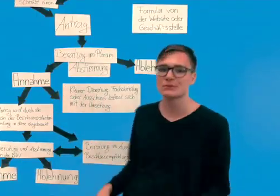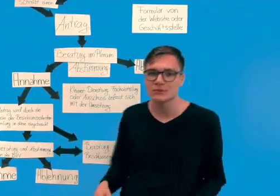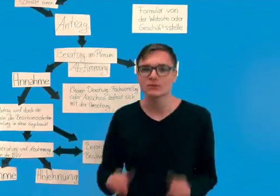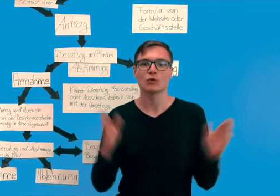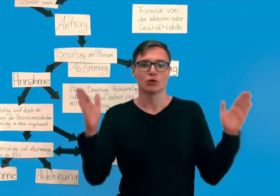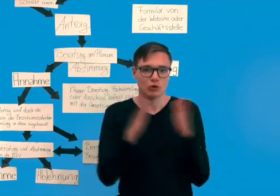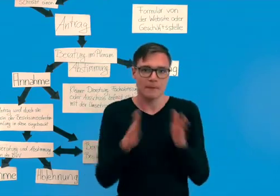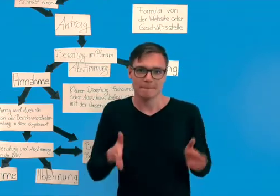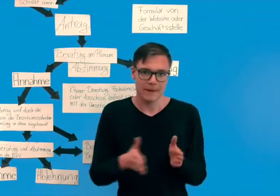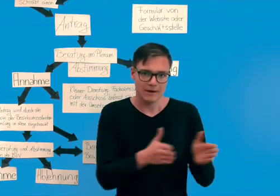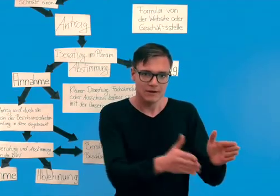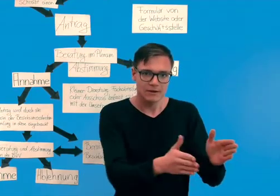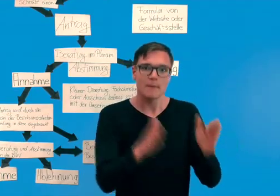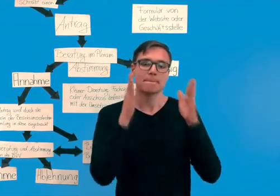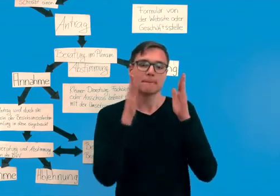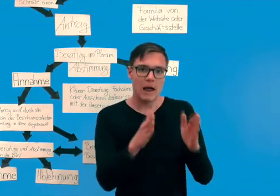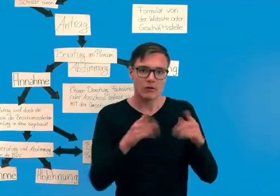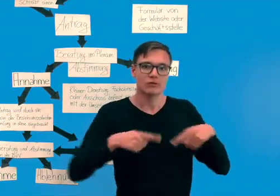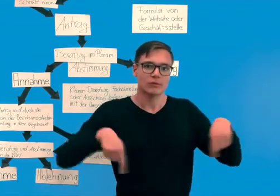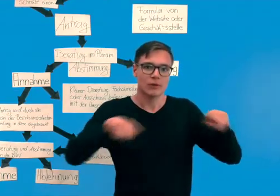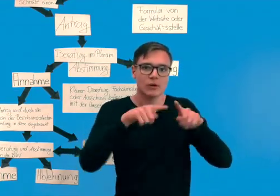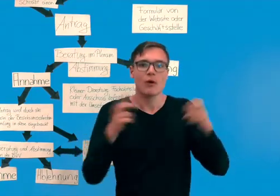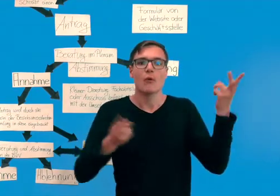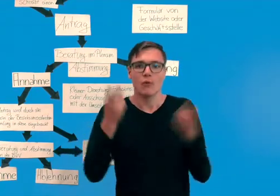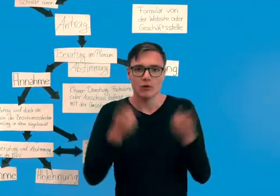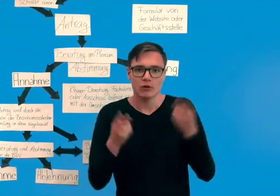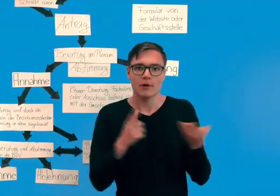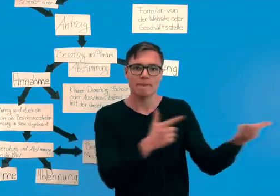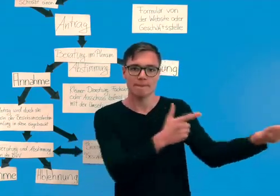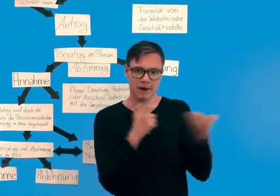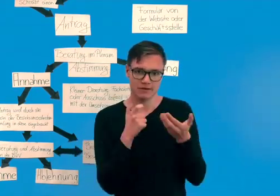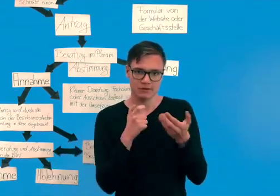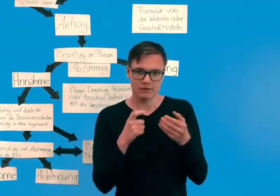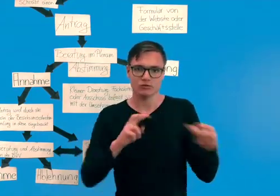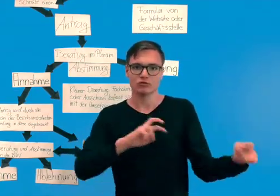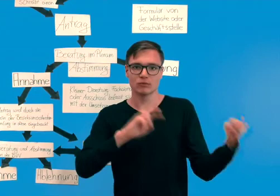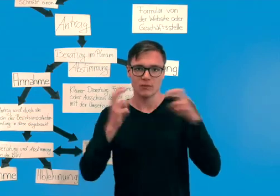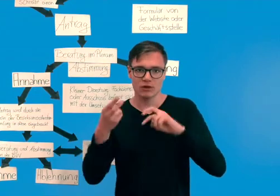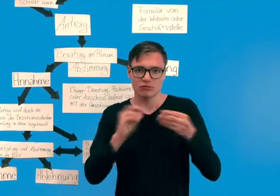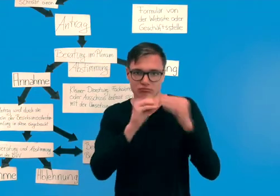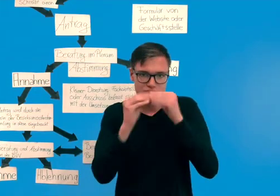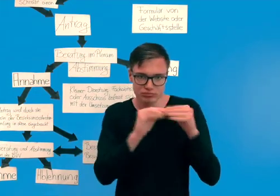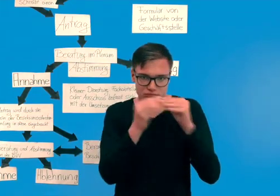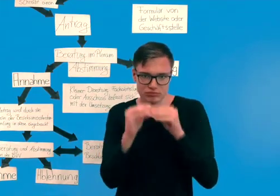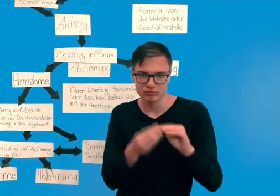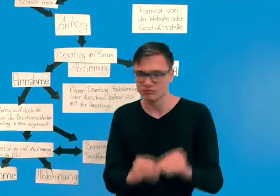In that small official channel, the specialist department or the committee deal with the implementation.